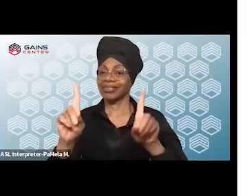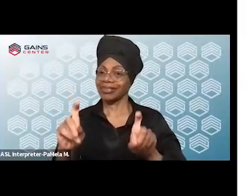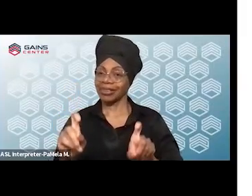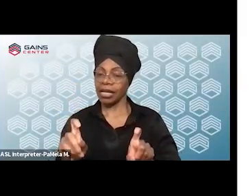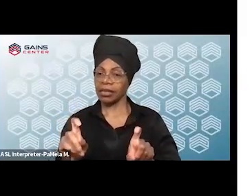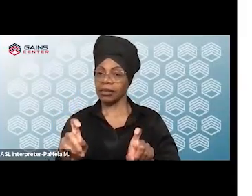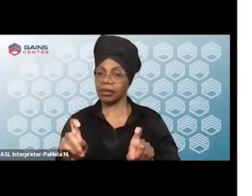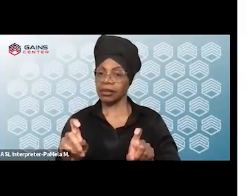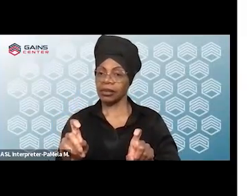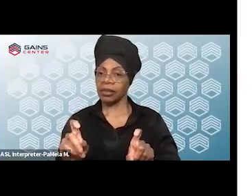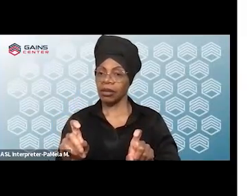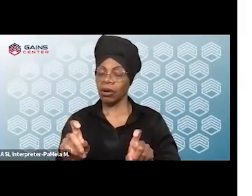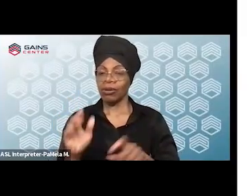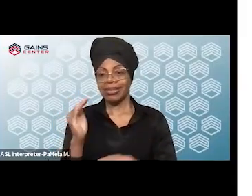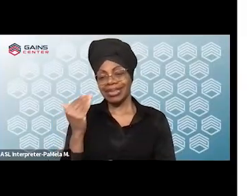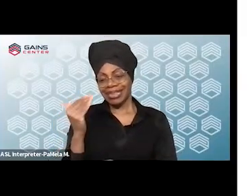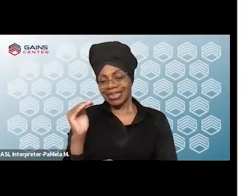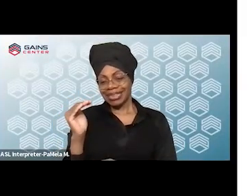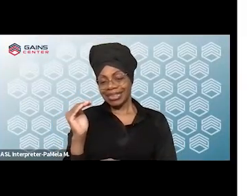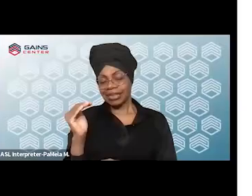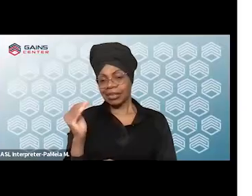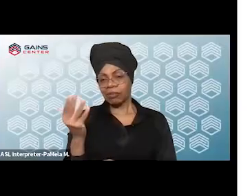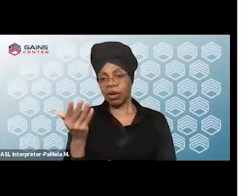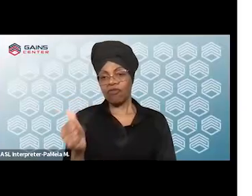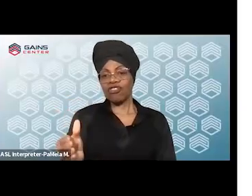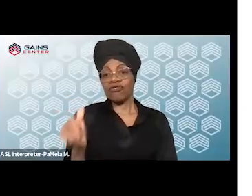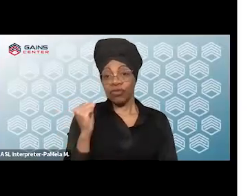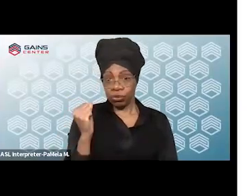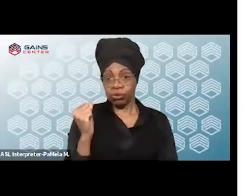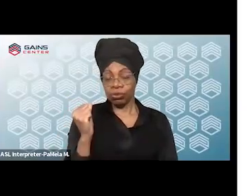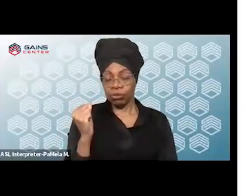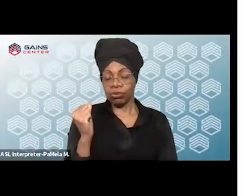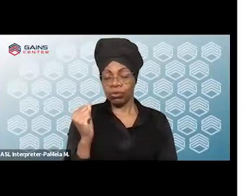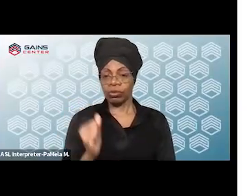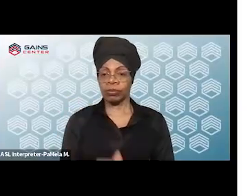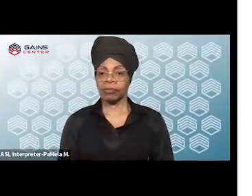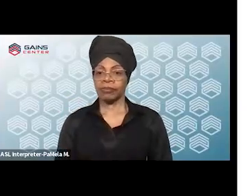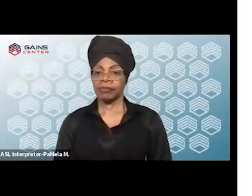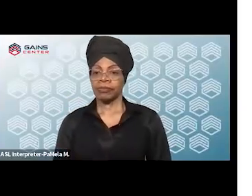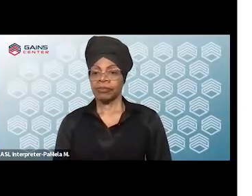for it to appear to be refused. So, I went about,